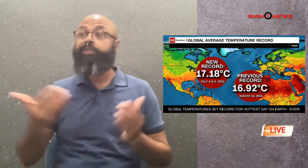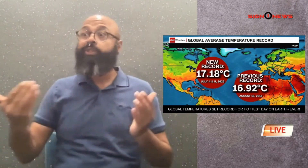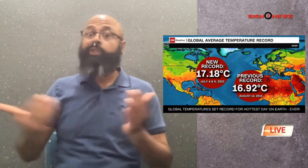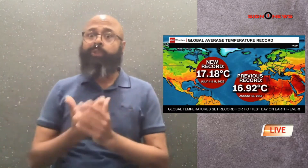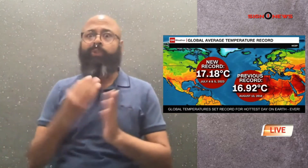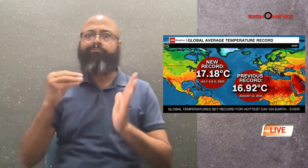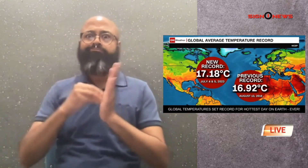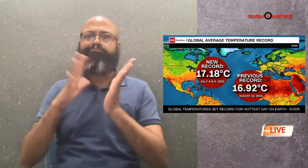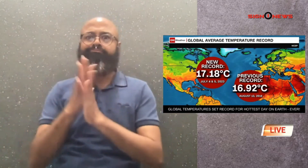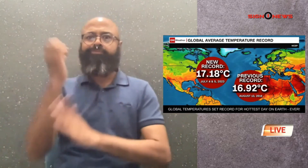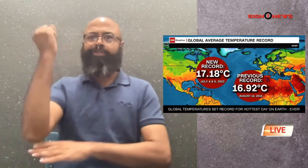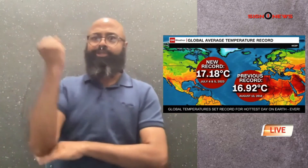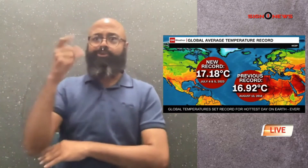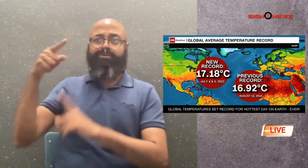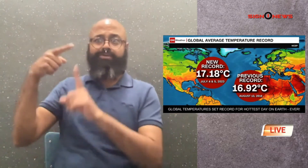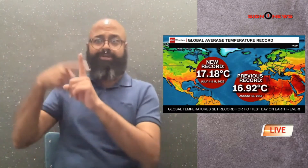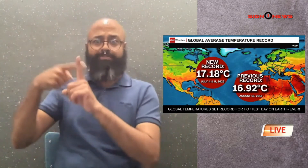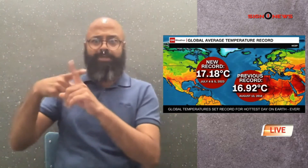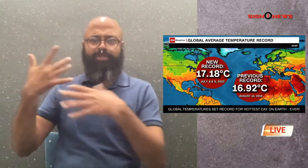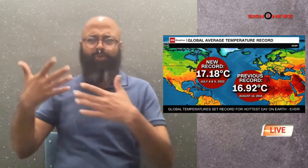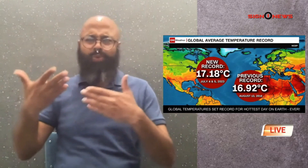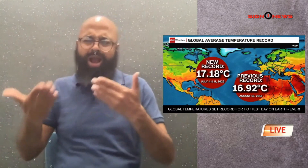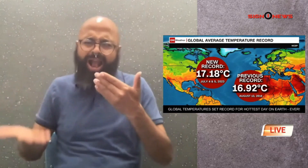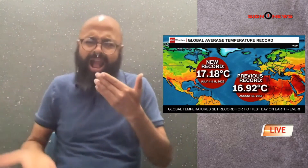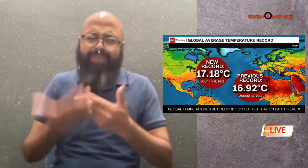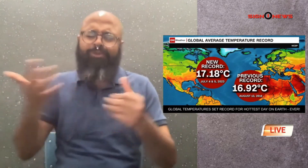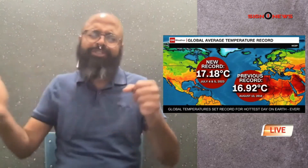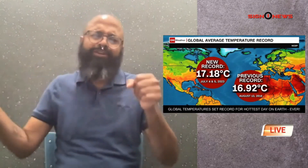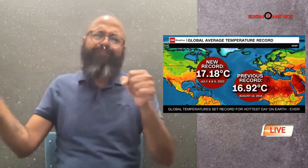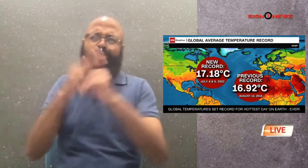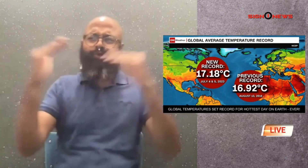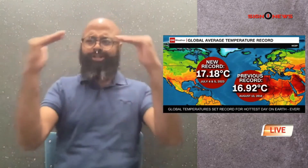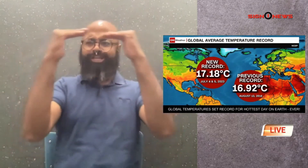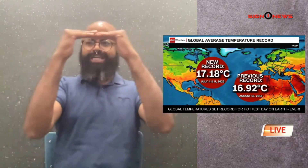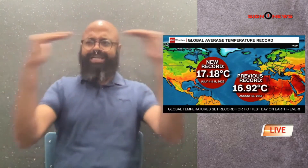The new record temperature is almost a full degree above the